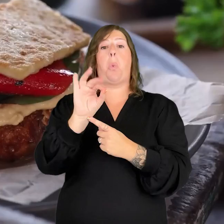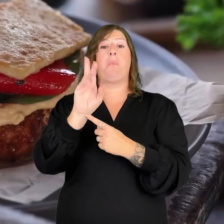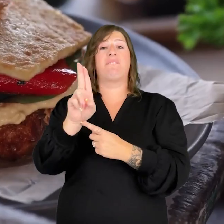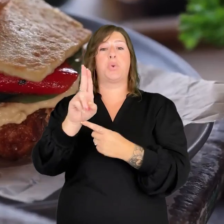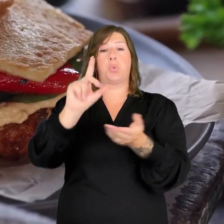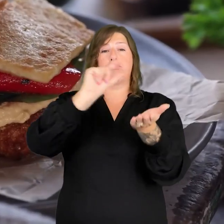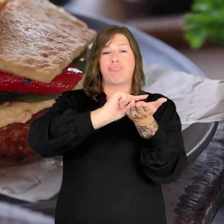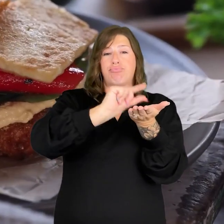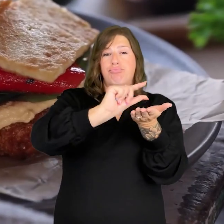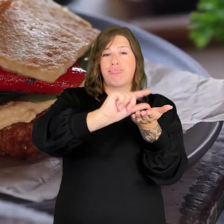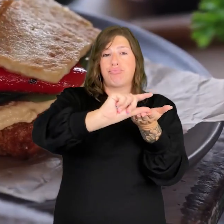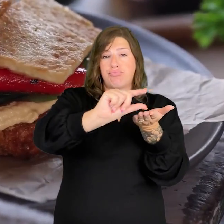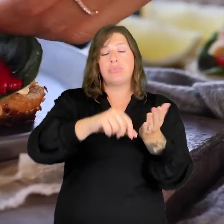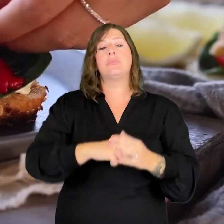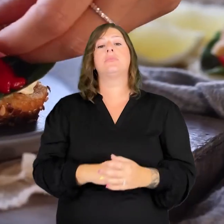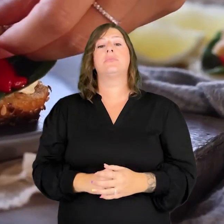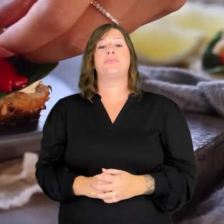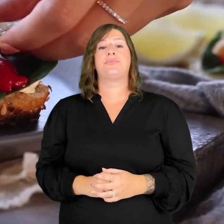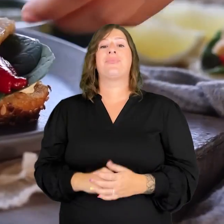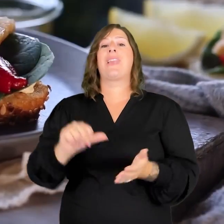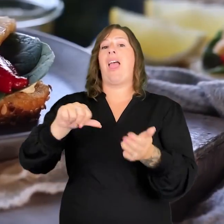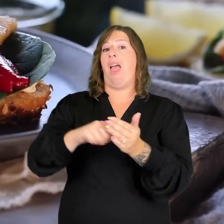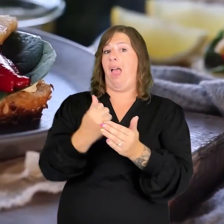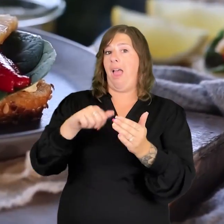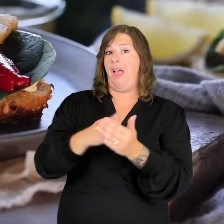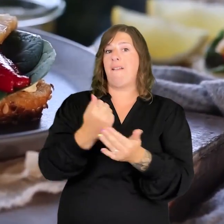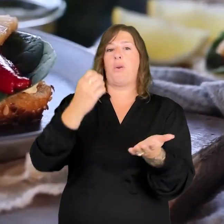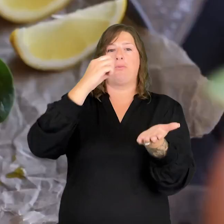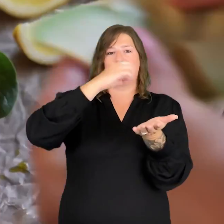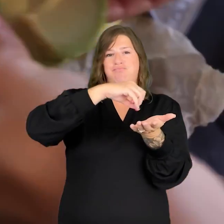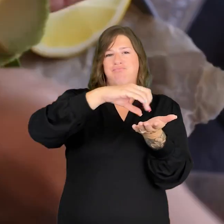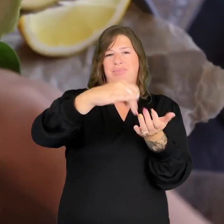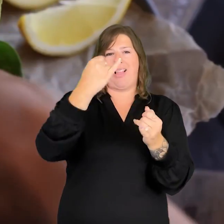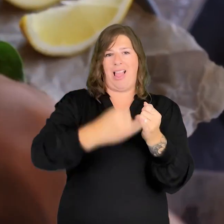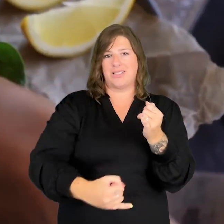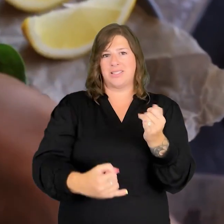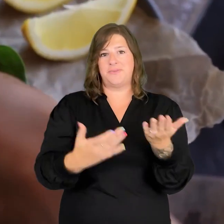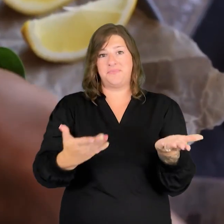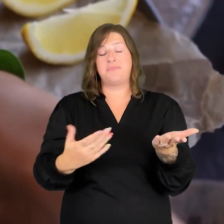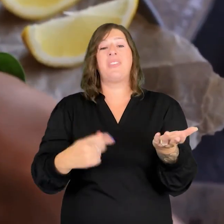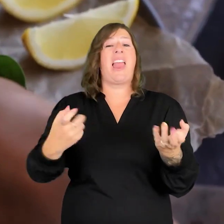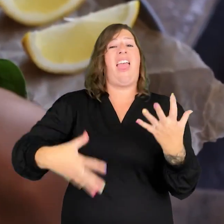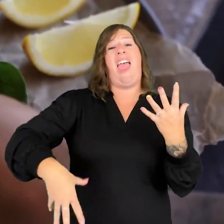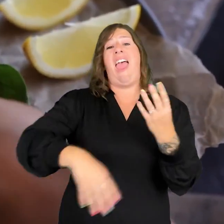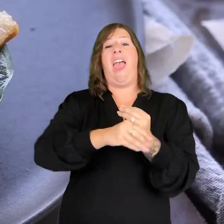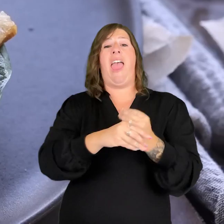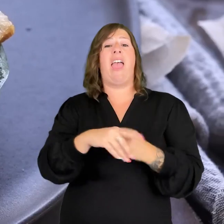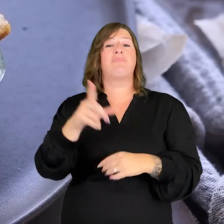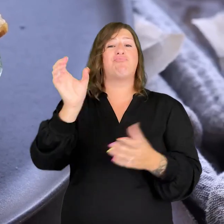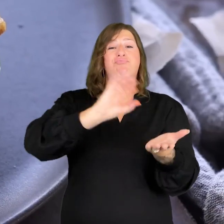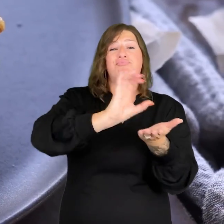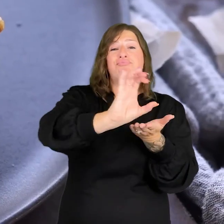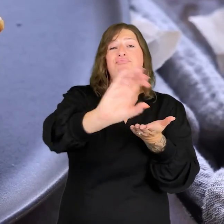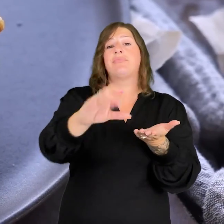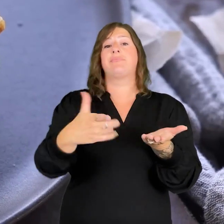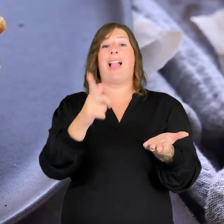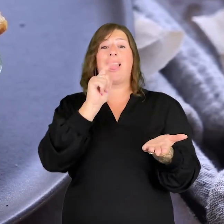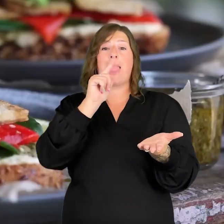We'll add half of the cooked tofu and lastly, some sliced up avocado. Optionally, you can crack some black pepper over it